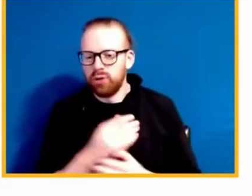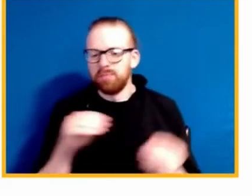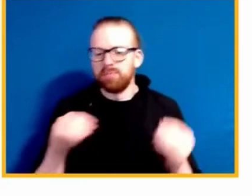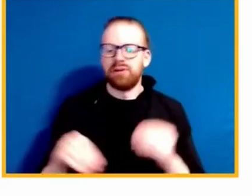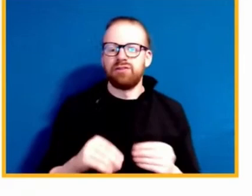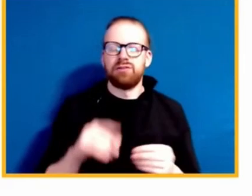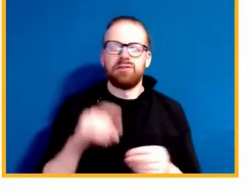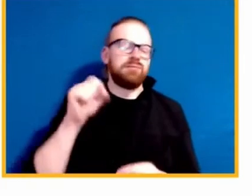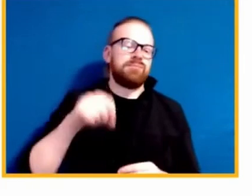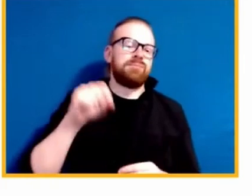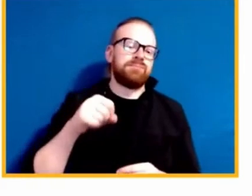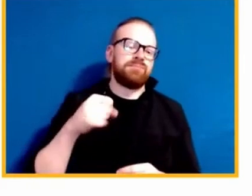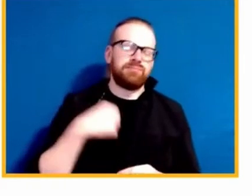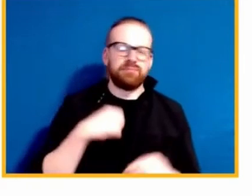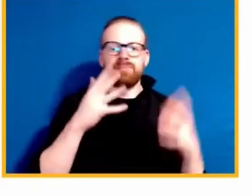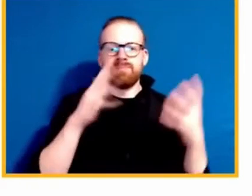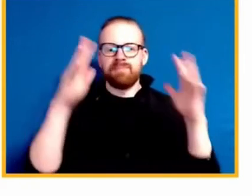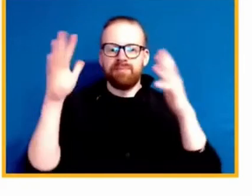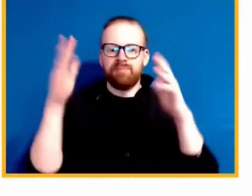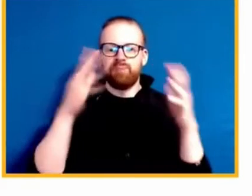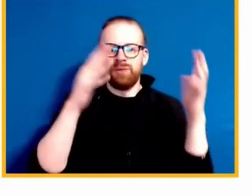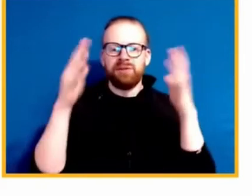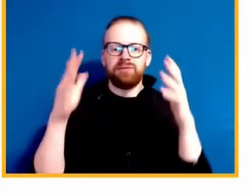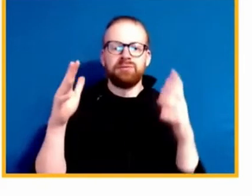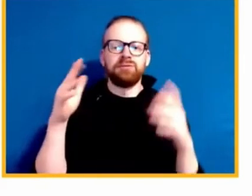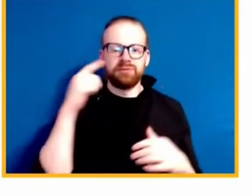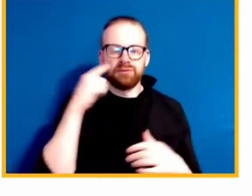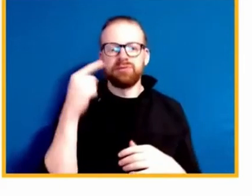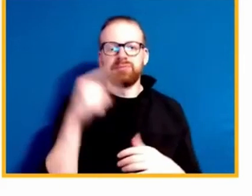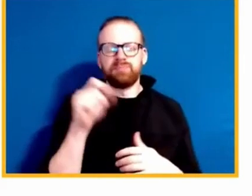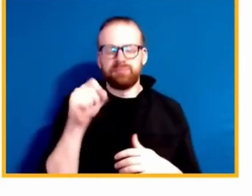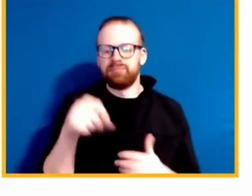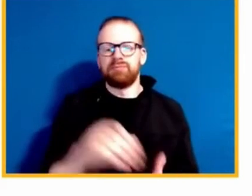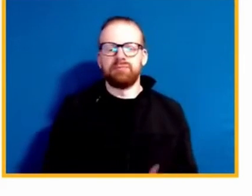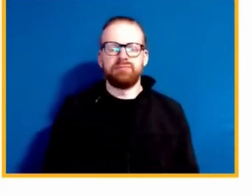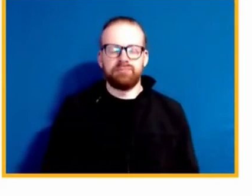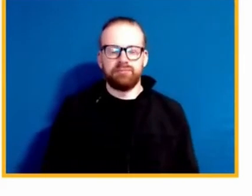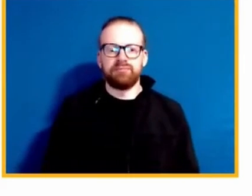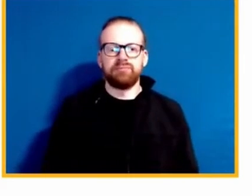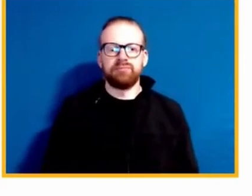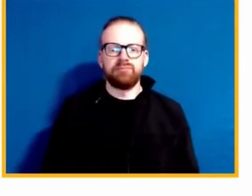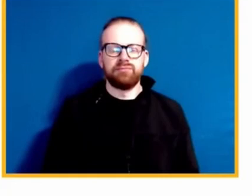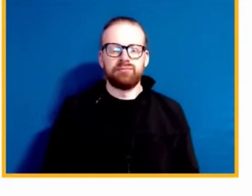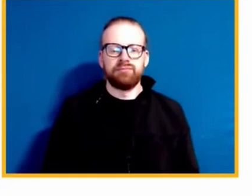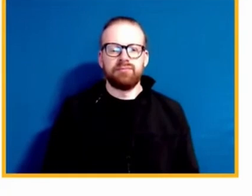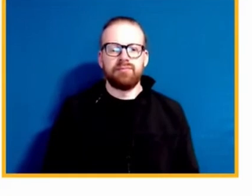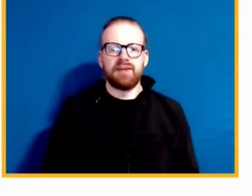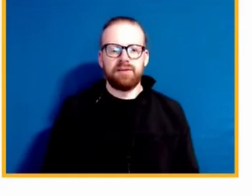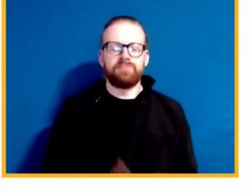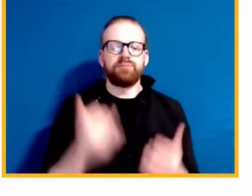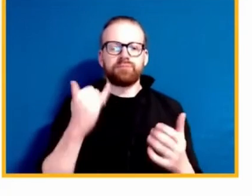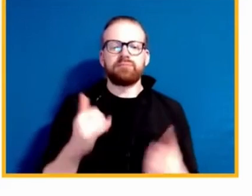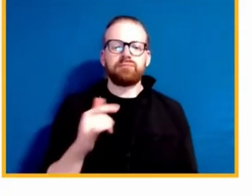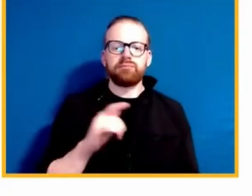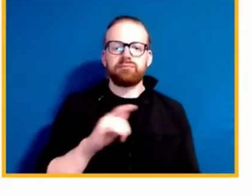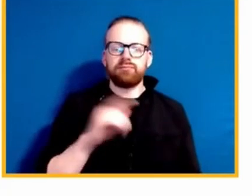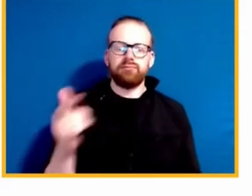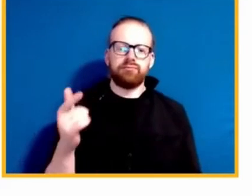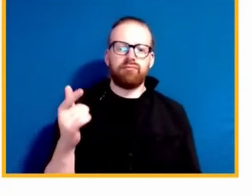So absolutely, round of applause for Okami and Singularity there. So we're gonna now switch gears again from the